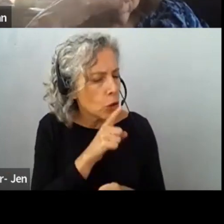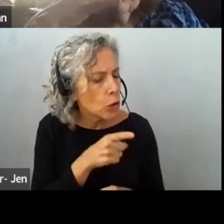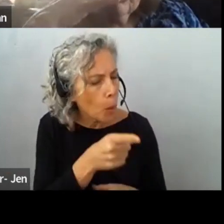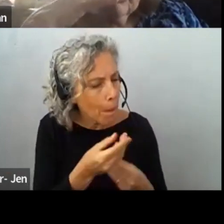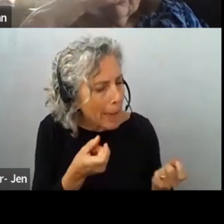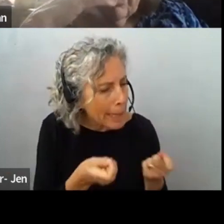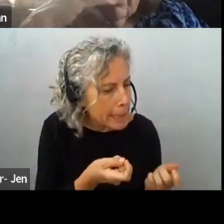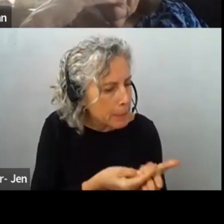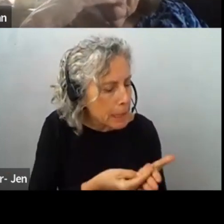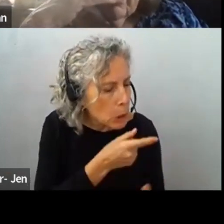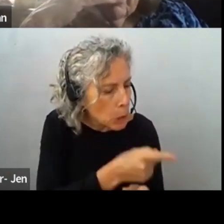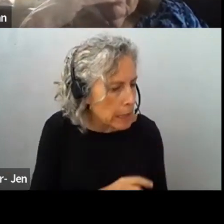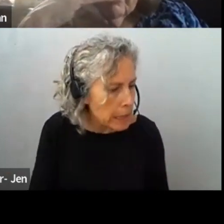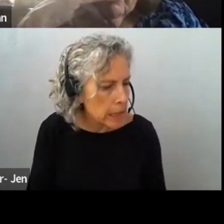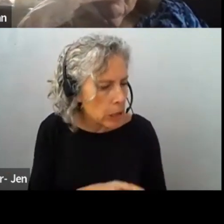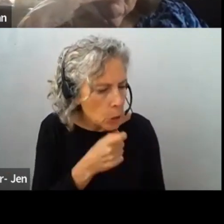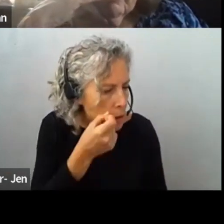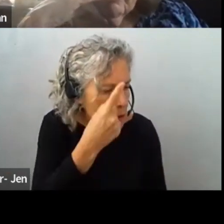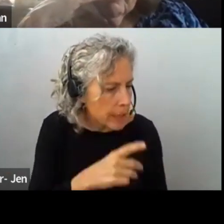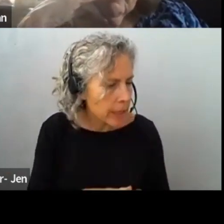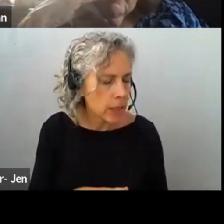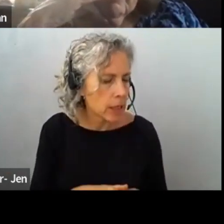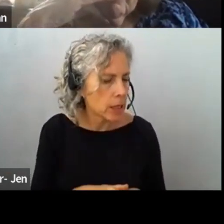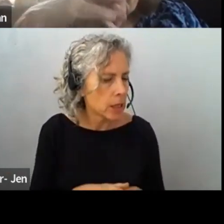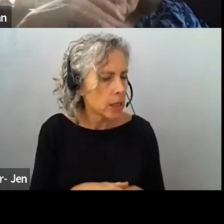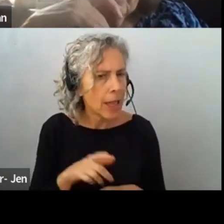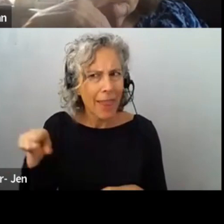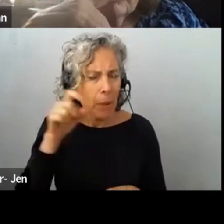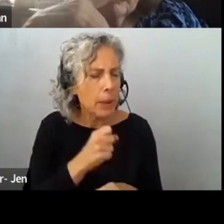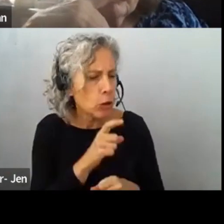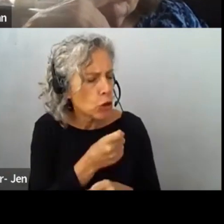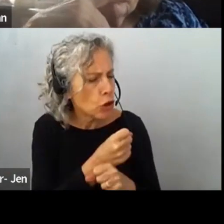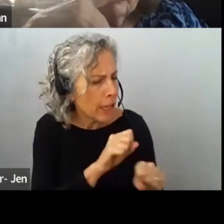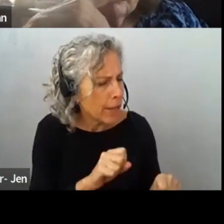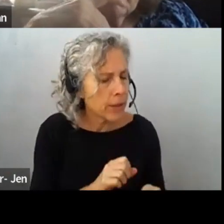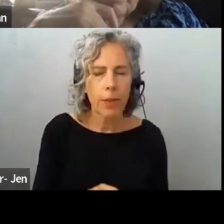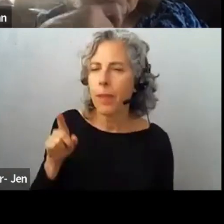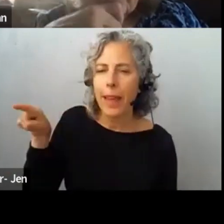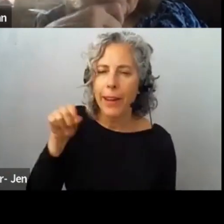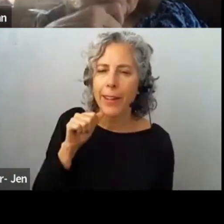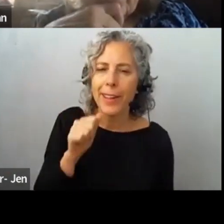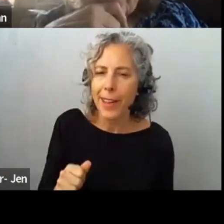correctly. Oh, they're just making sure that you're safe when they are not. These people